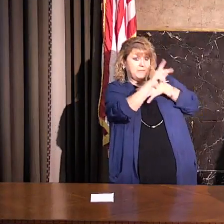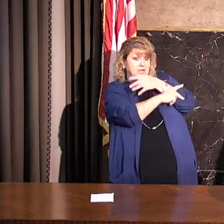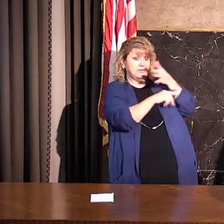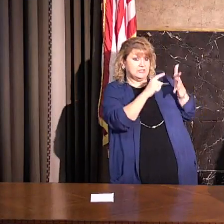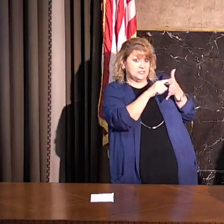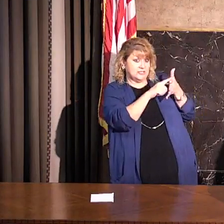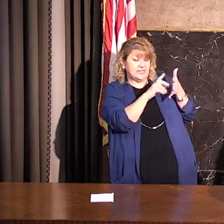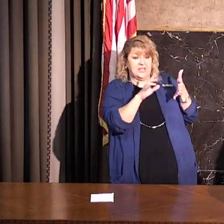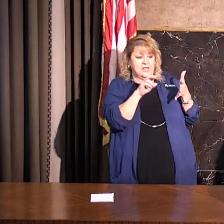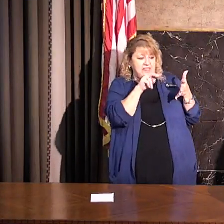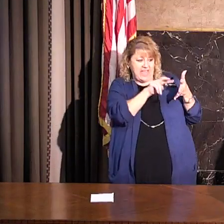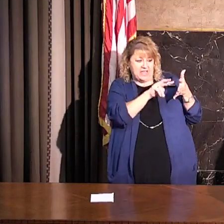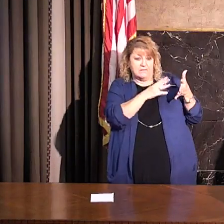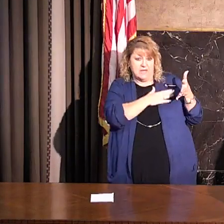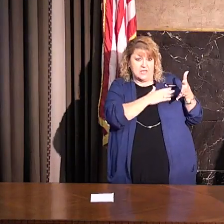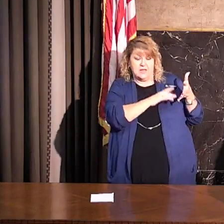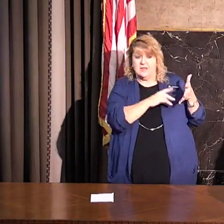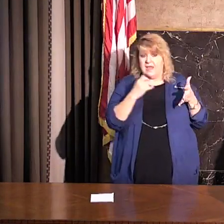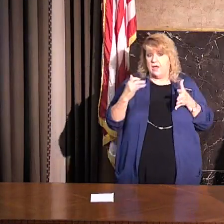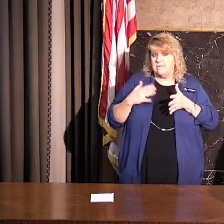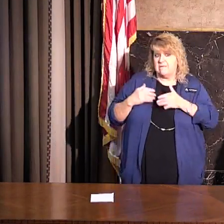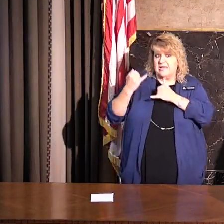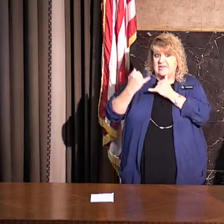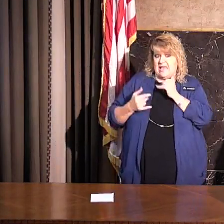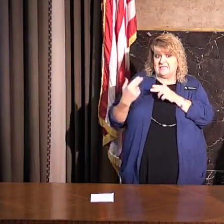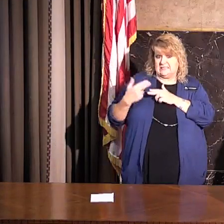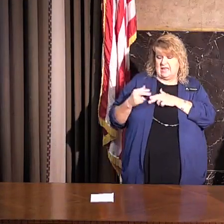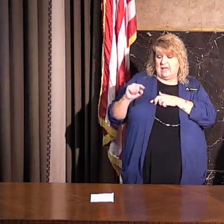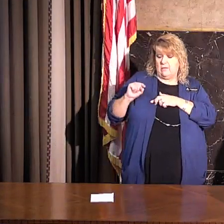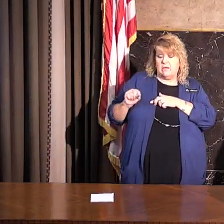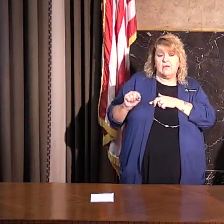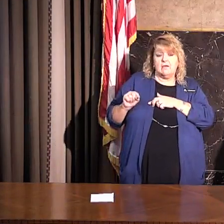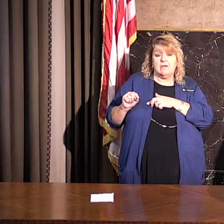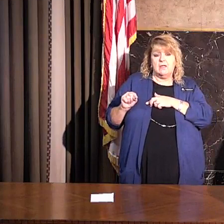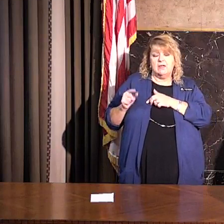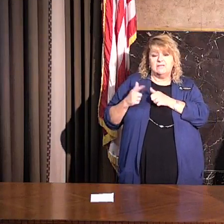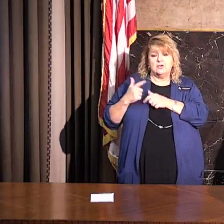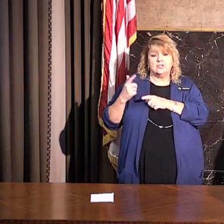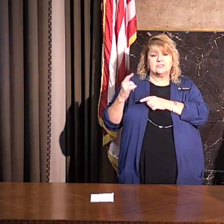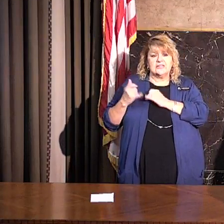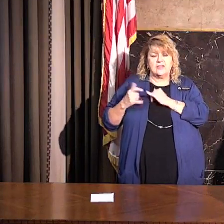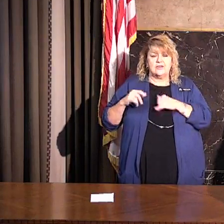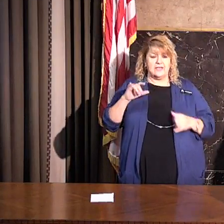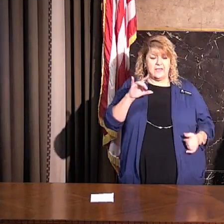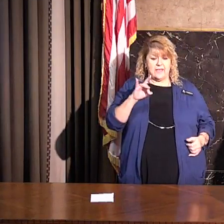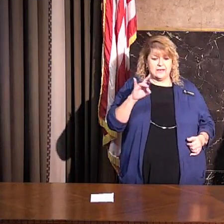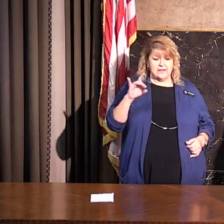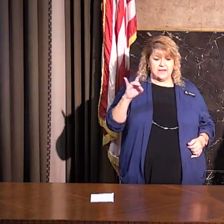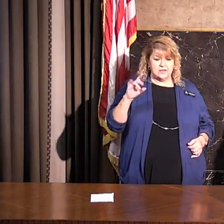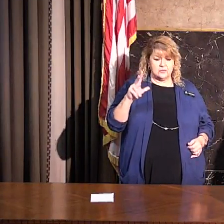information, please call 888524